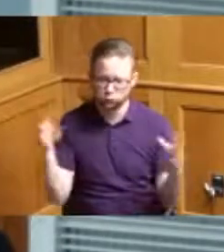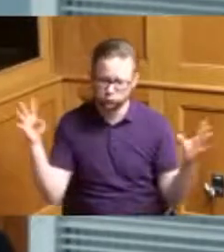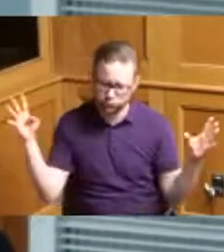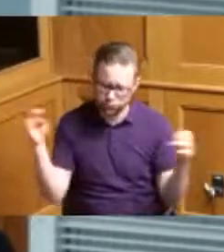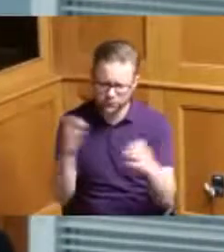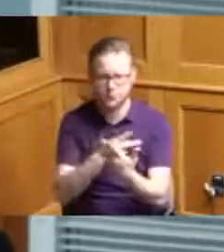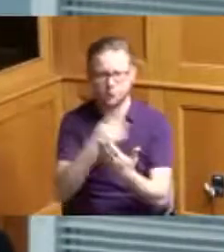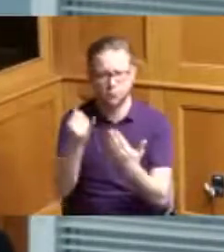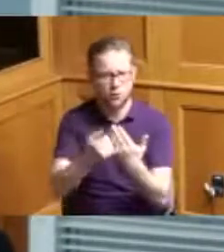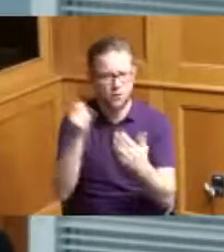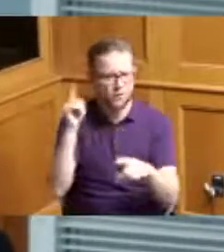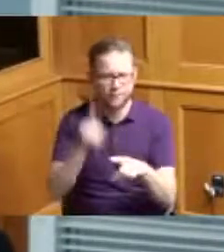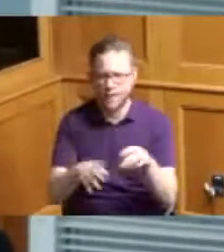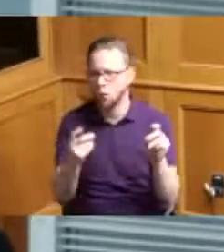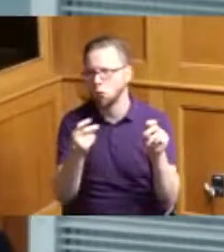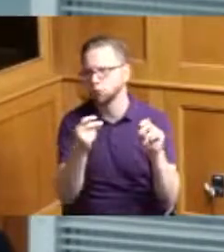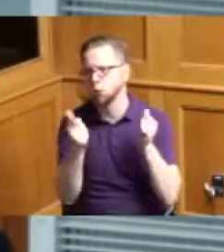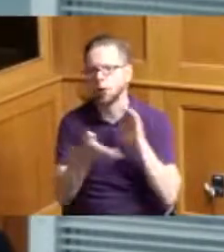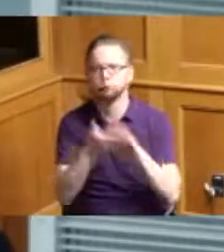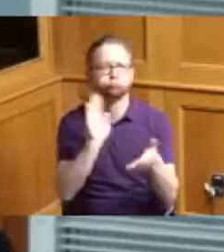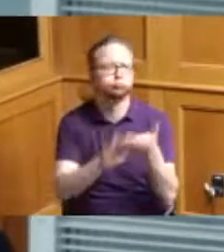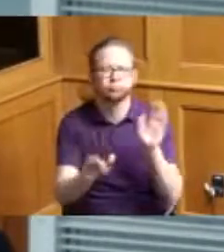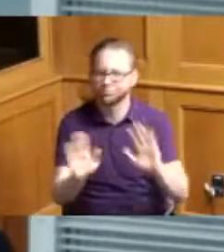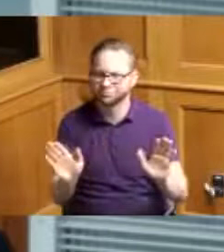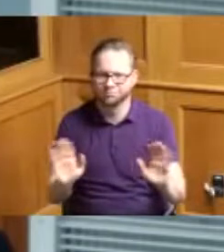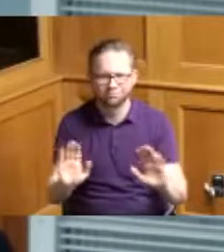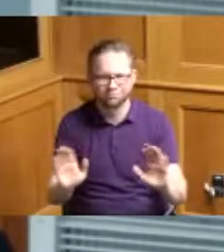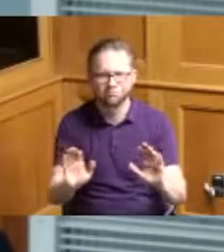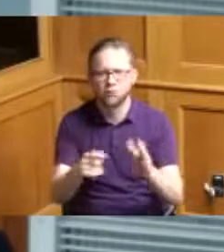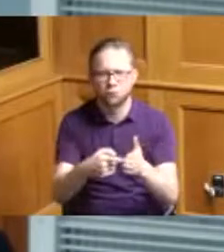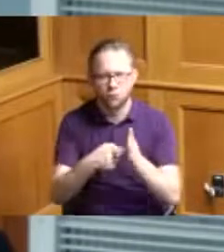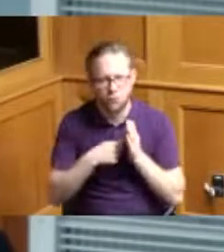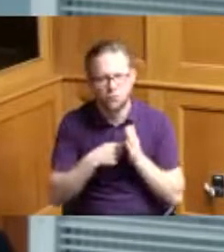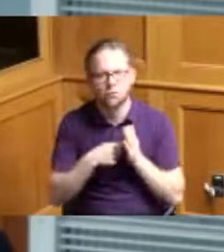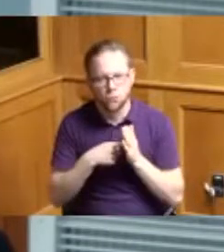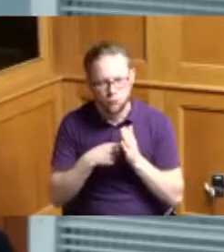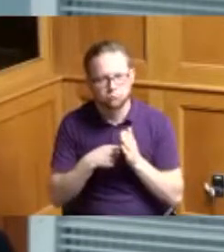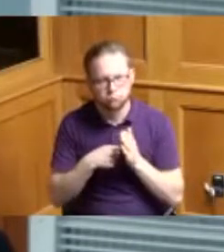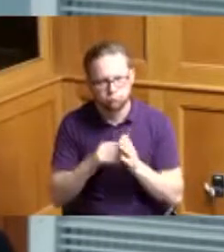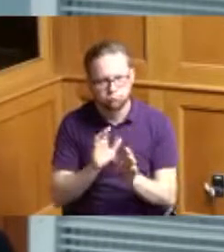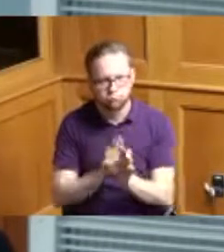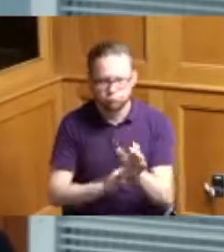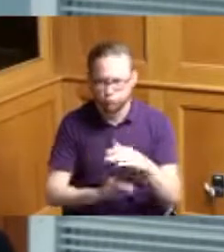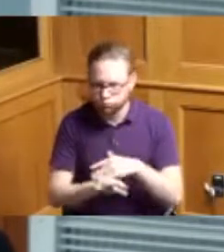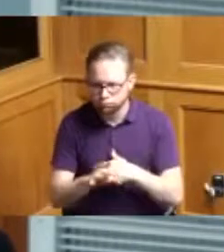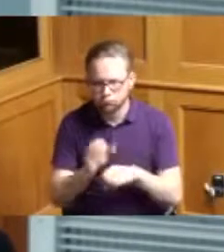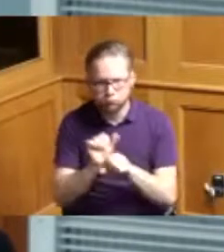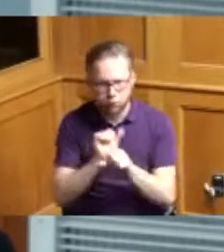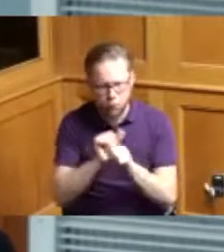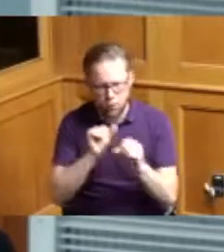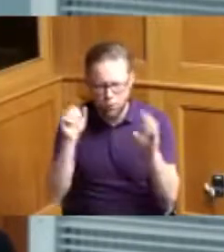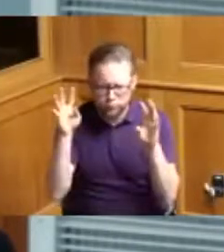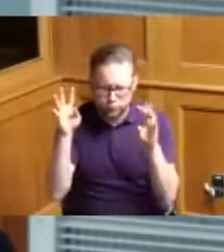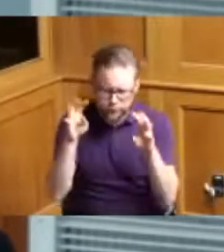that could be done quickly it requires a whole lot of you know more detailed discussion of different